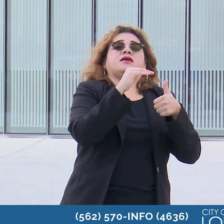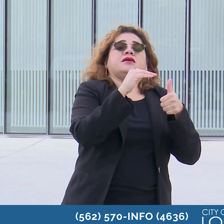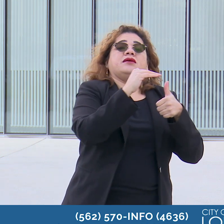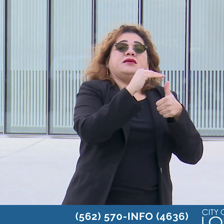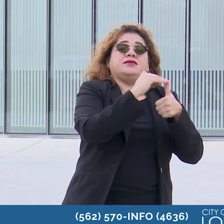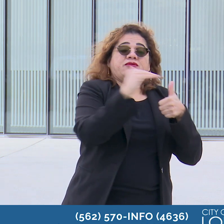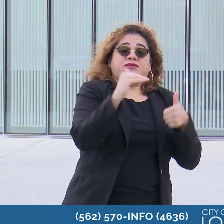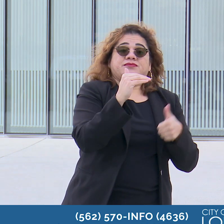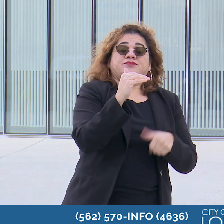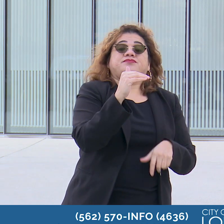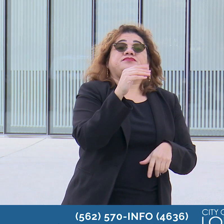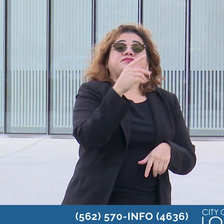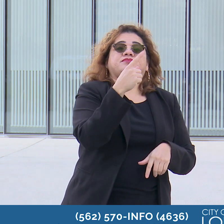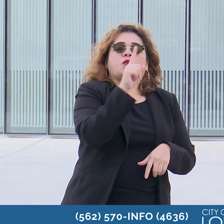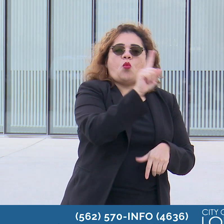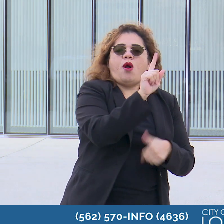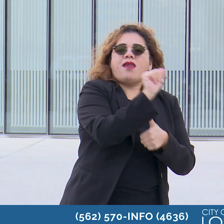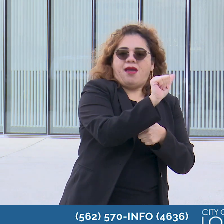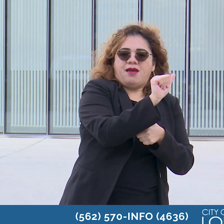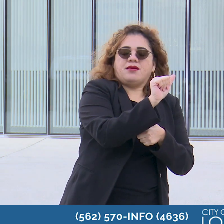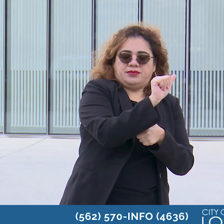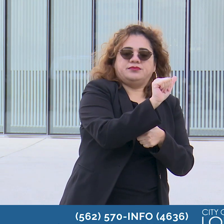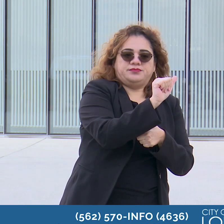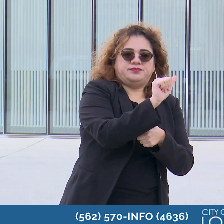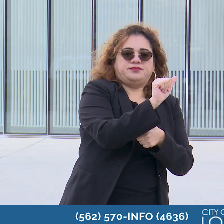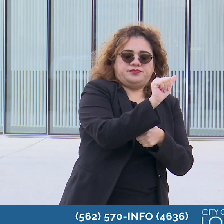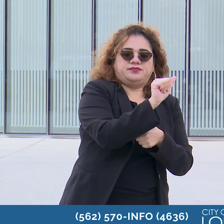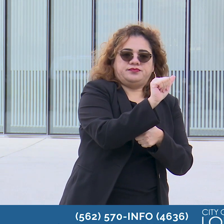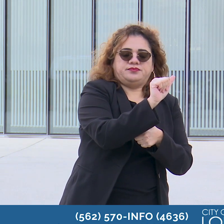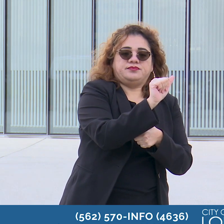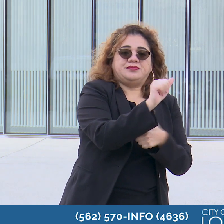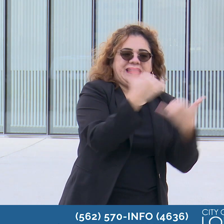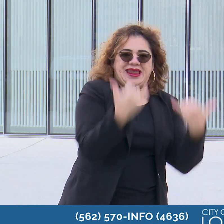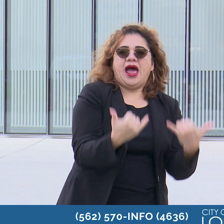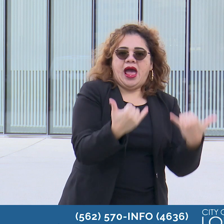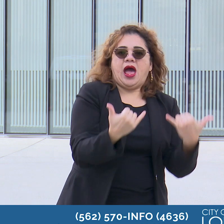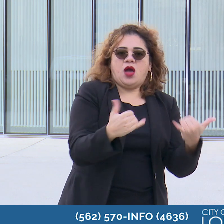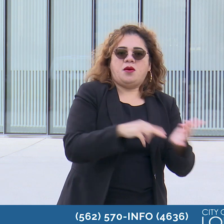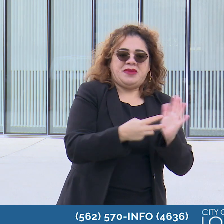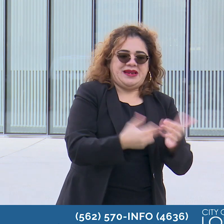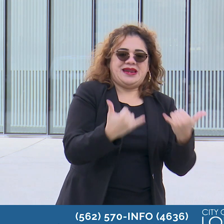In phase 1A, which is essentially happening now, so phase 1A will begin in the next couple